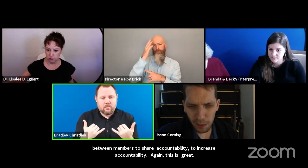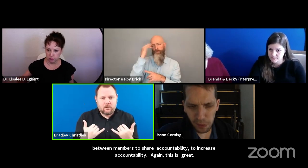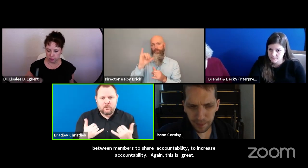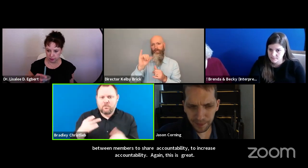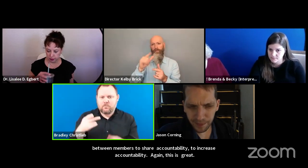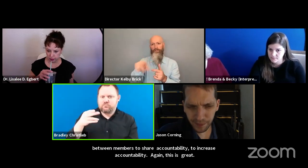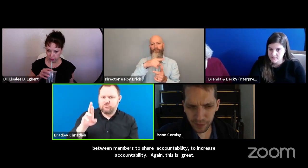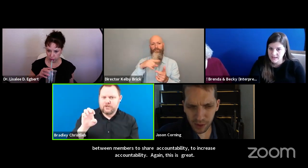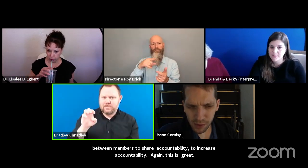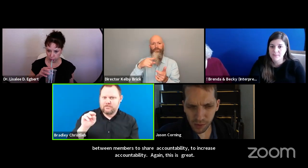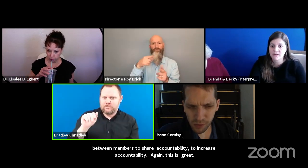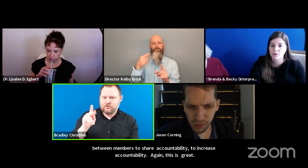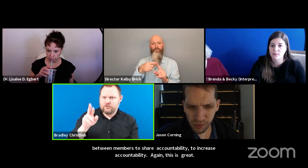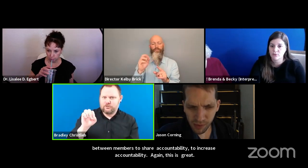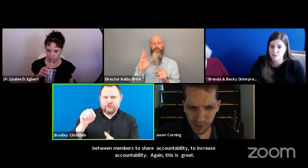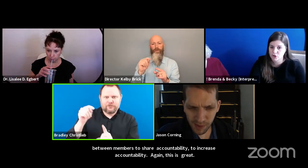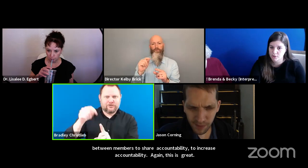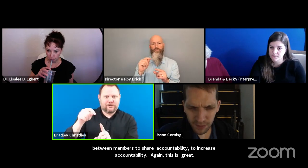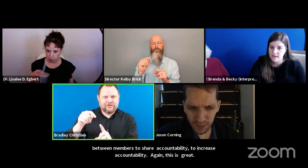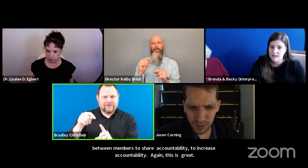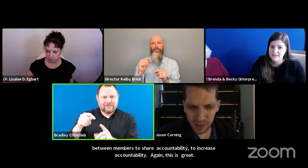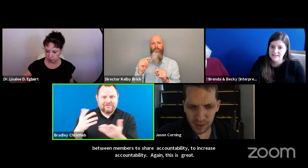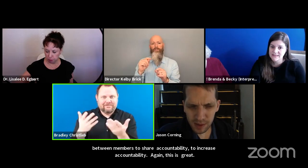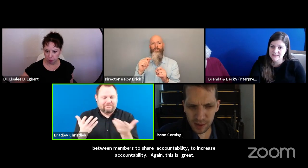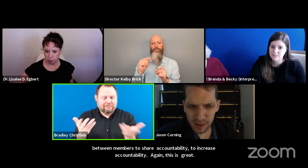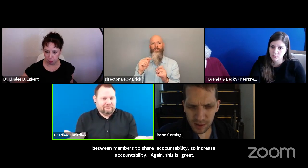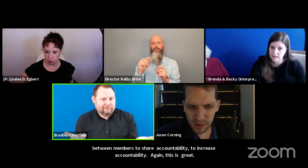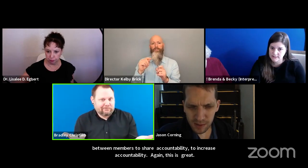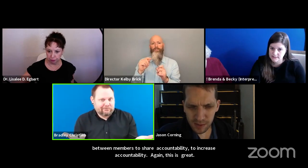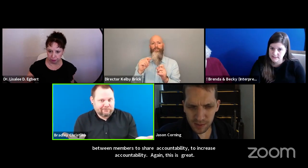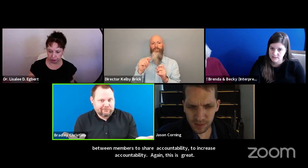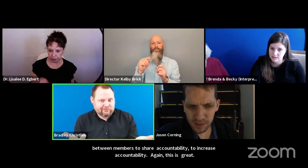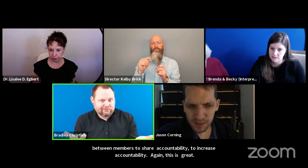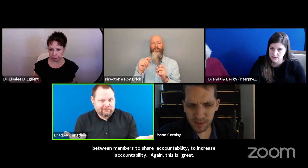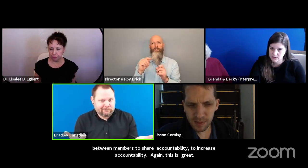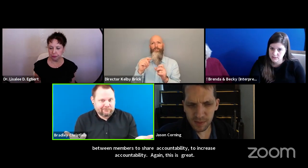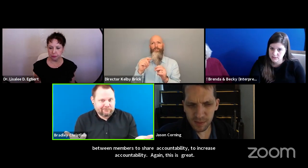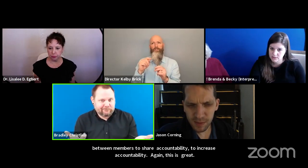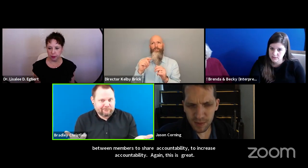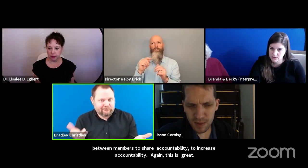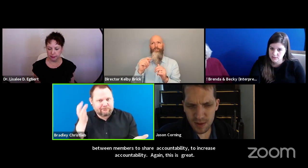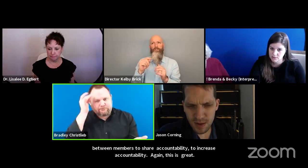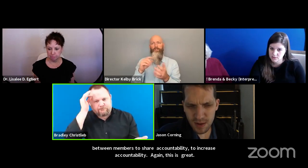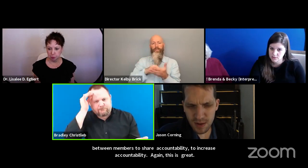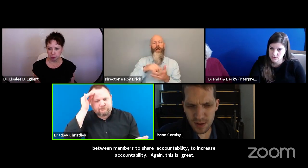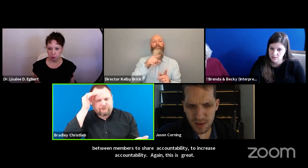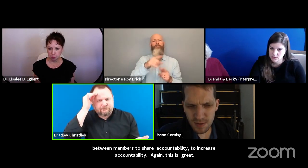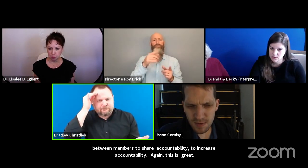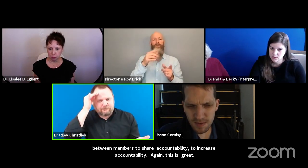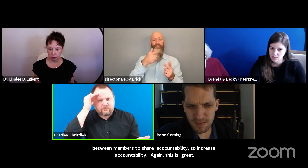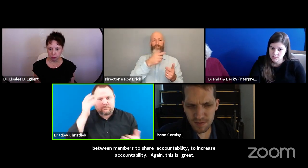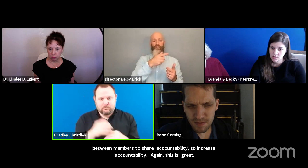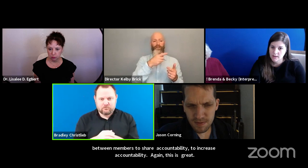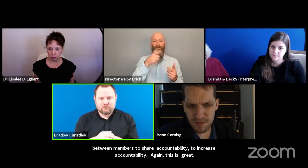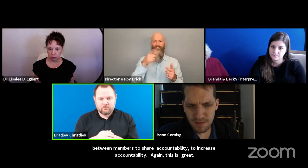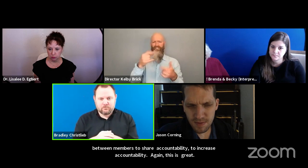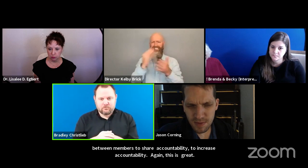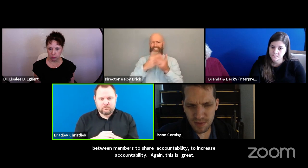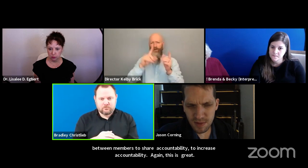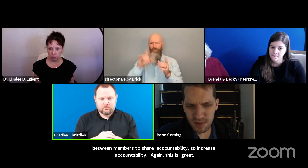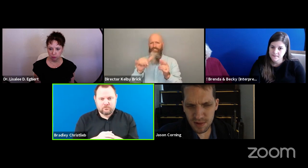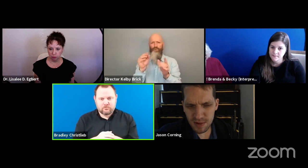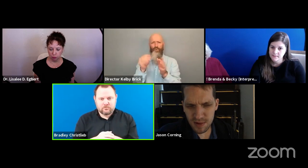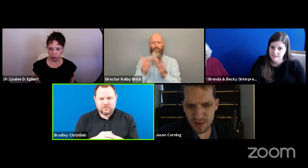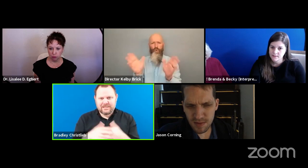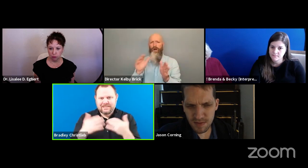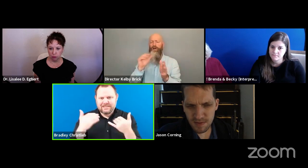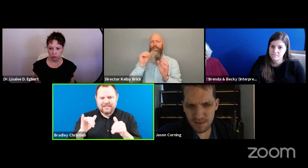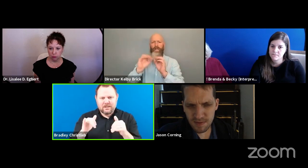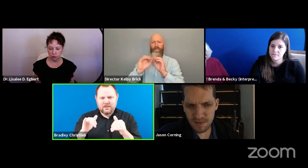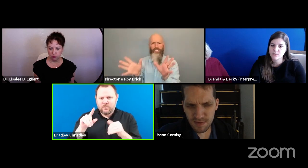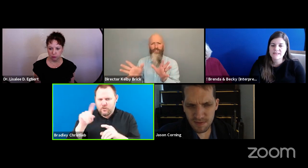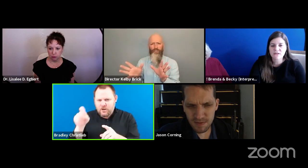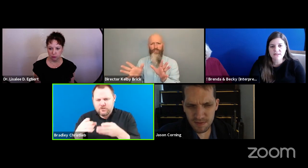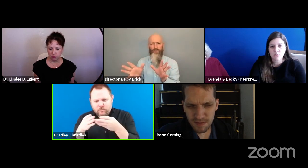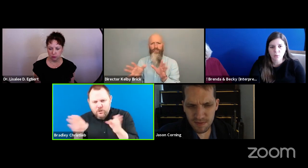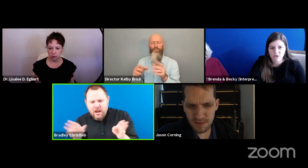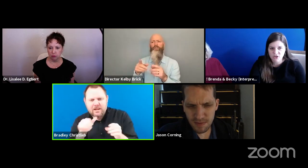It might be a little bit premature, because at this point, there were still some questions